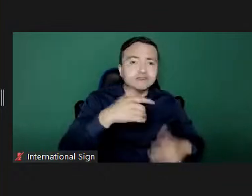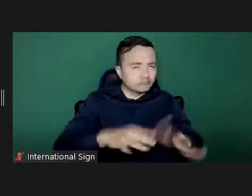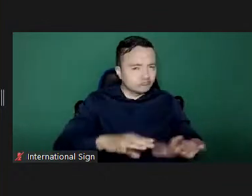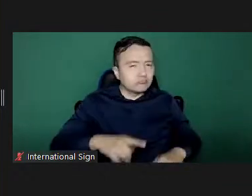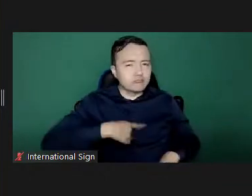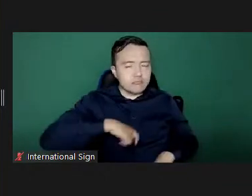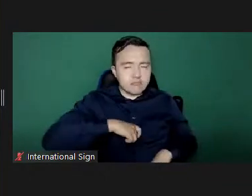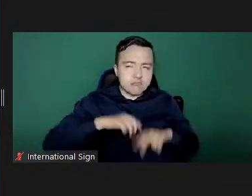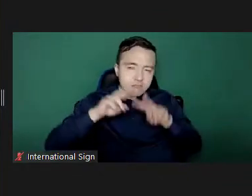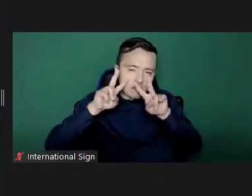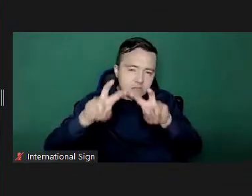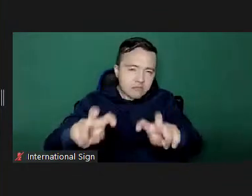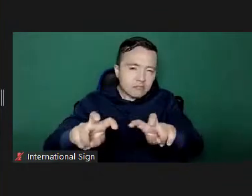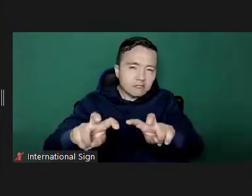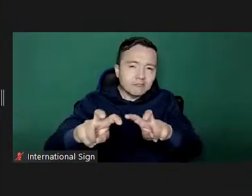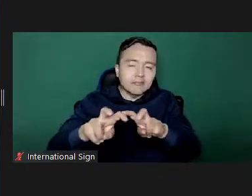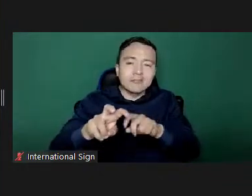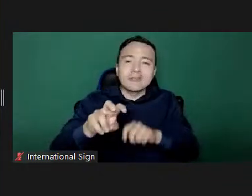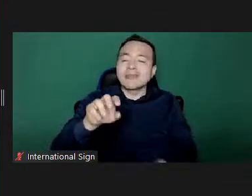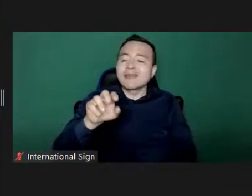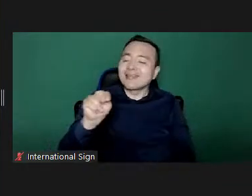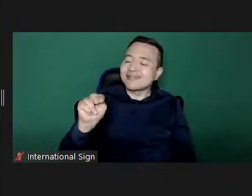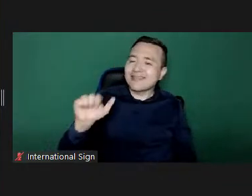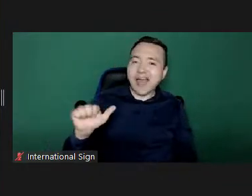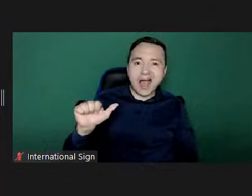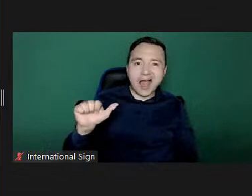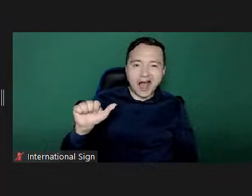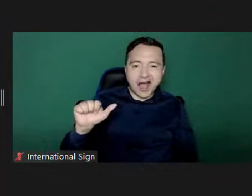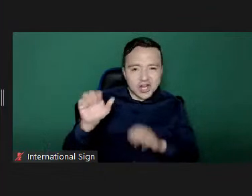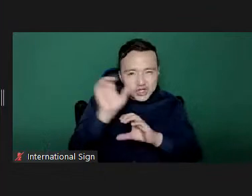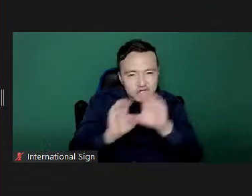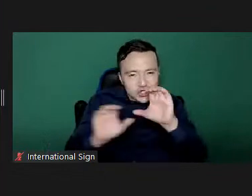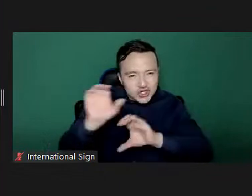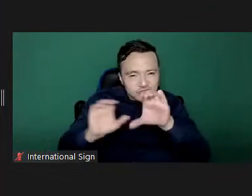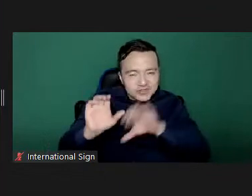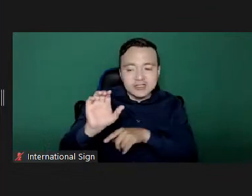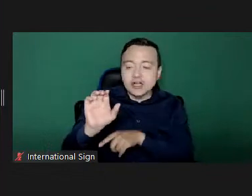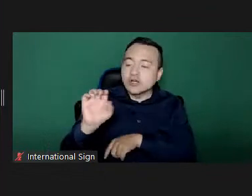established a research fund around wellness, to tackle some of the main challenges we have.